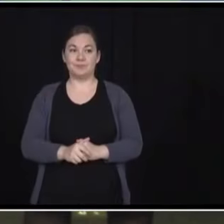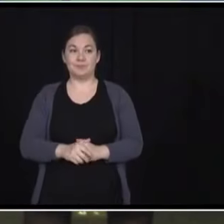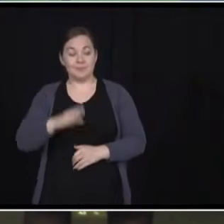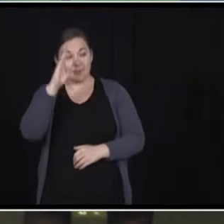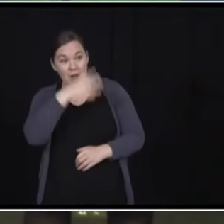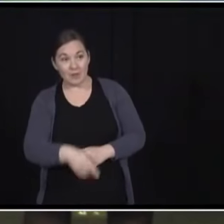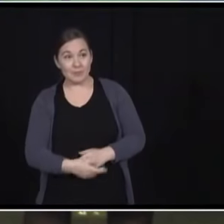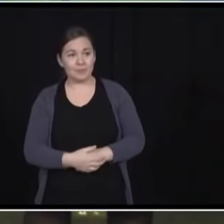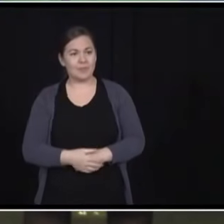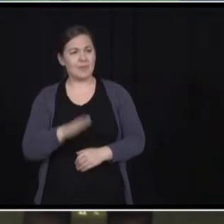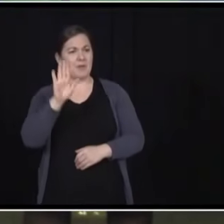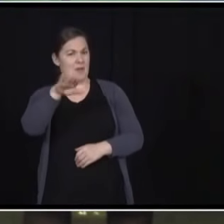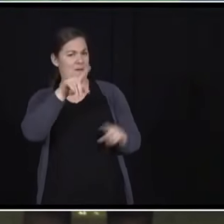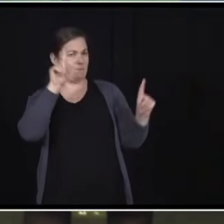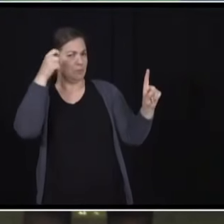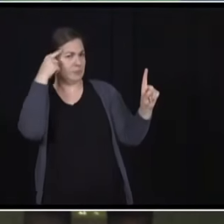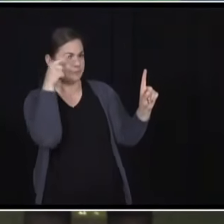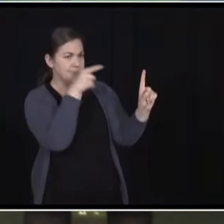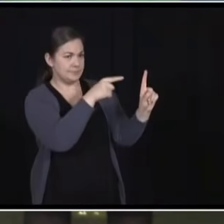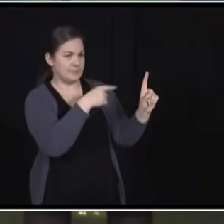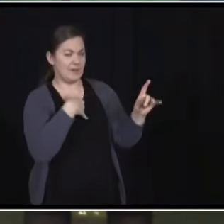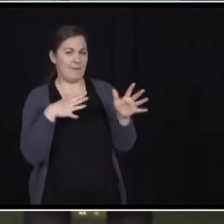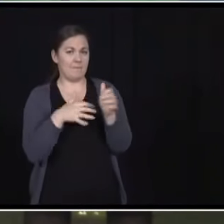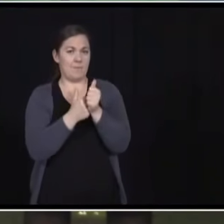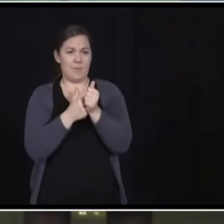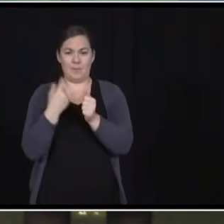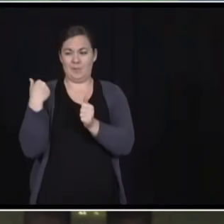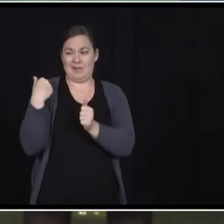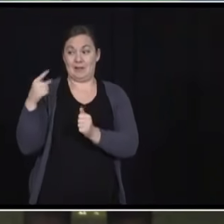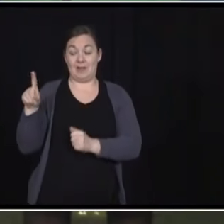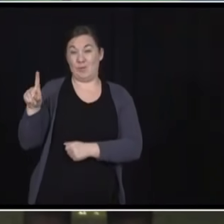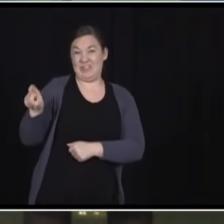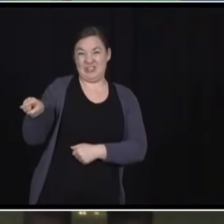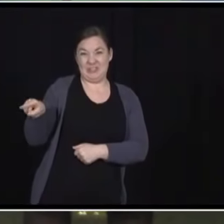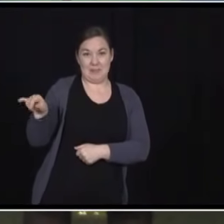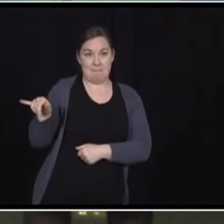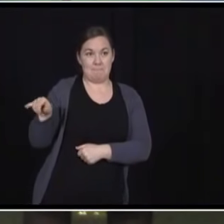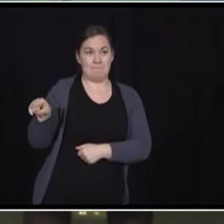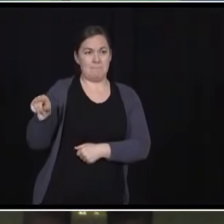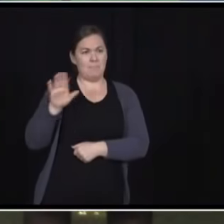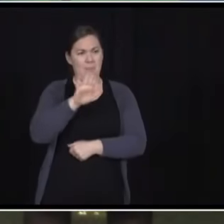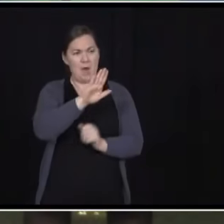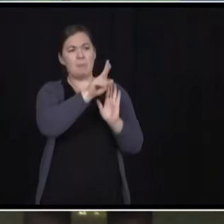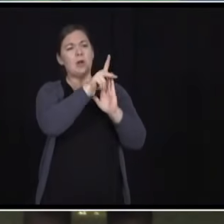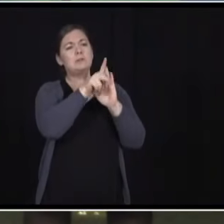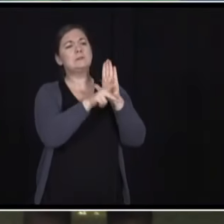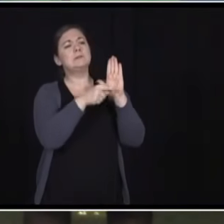Hi, Mike. Hi, premier if I could follow up on the